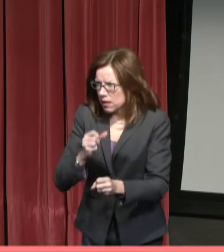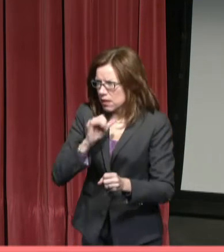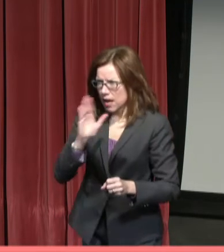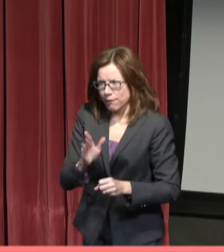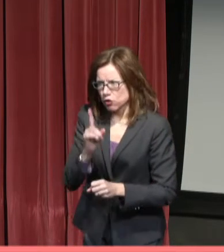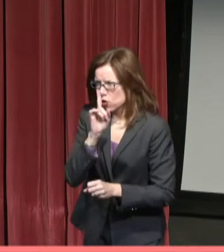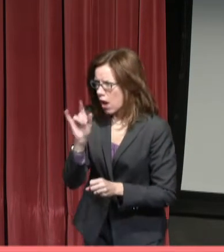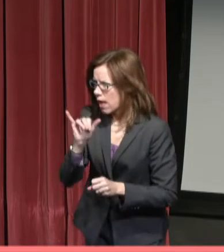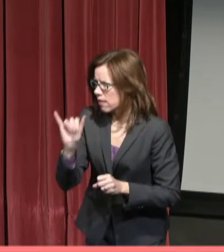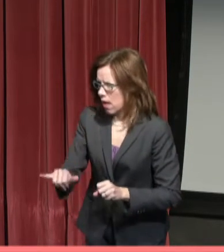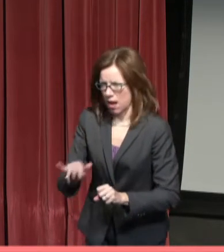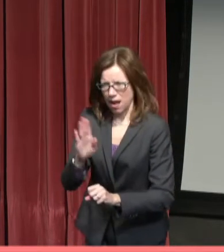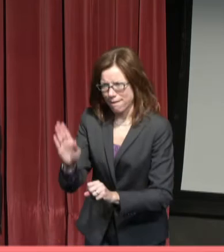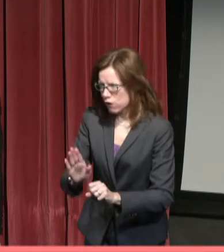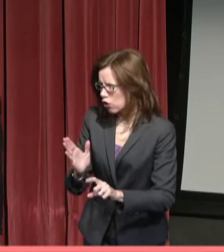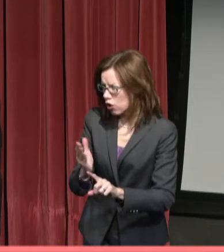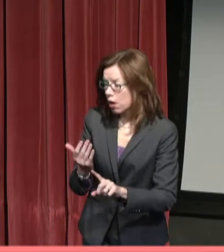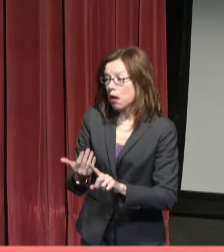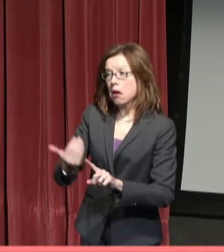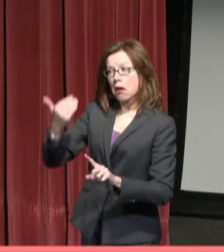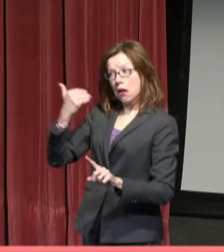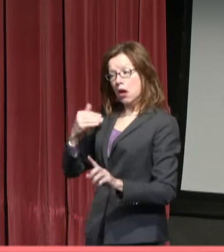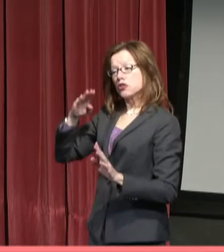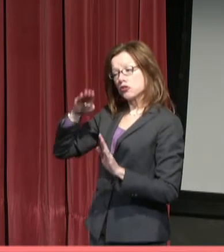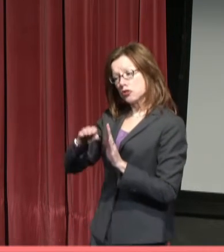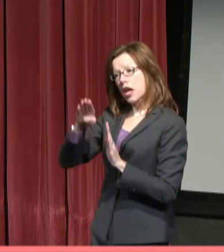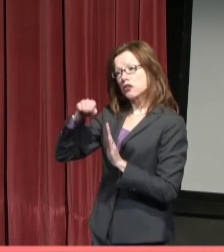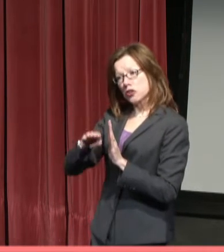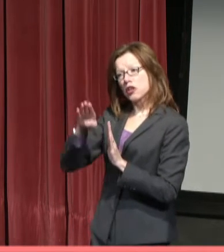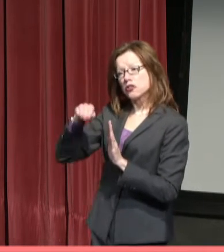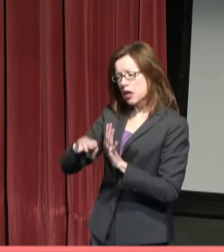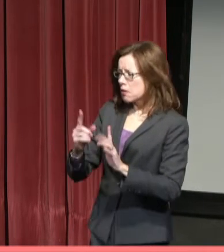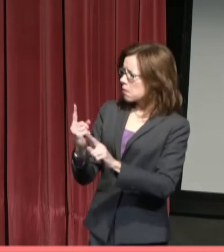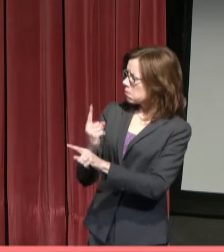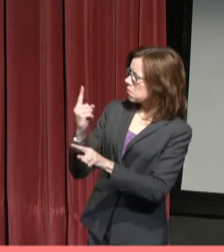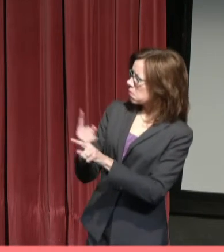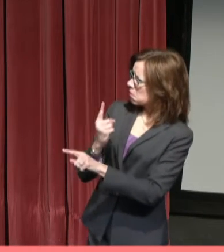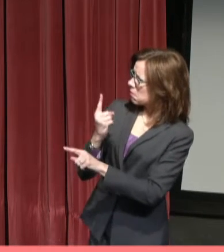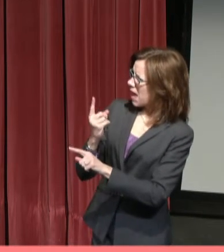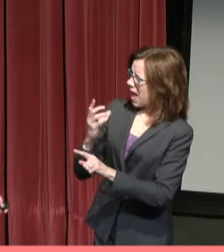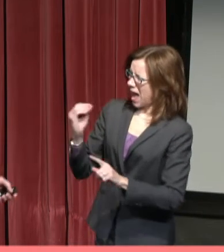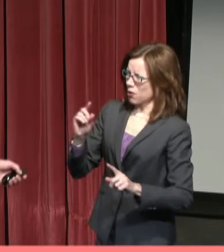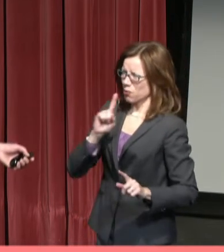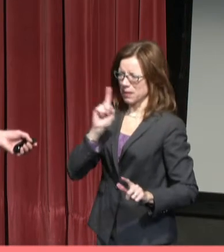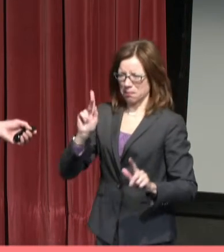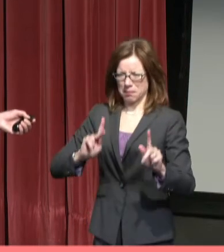And also, when it changed in the past, it was certainly in a condition that would not be pleasant for humans to live in.